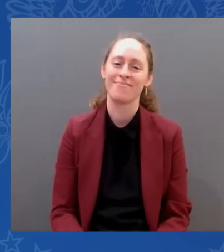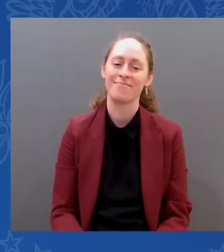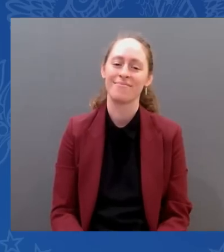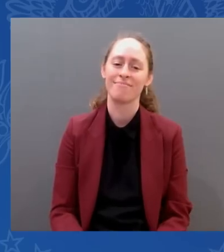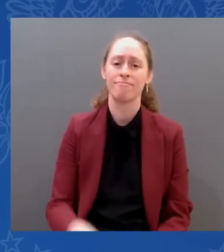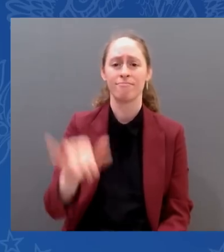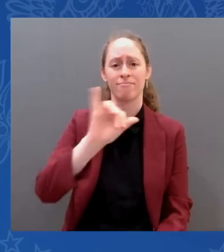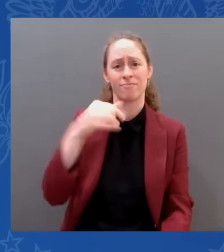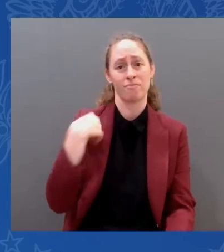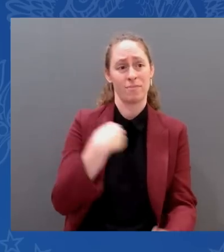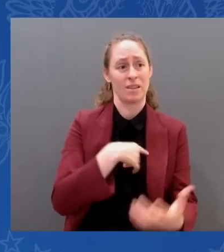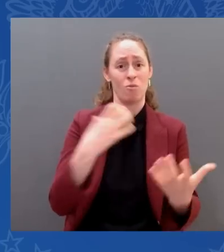during these trying times.